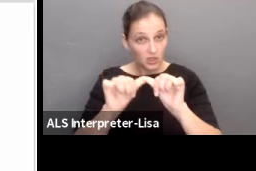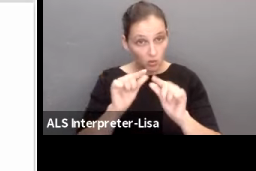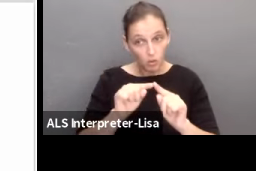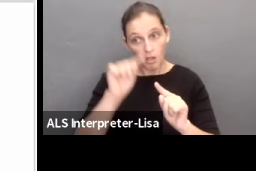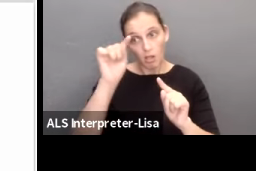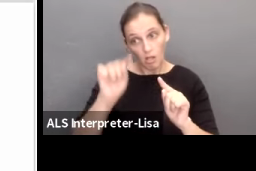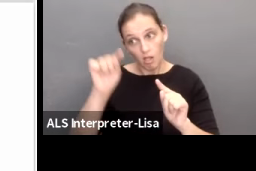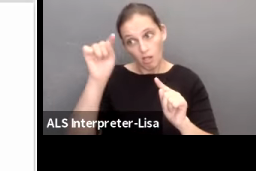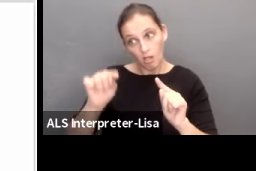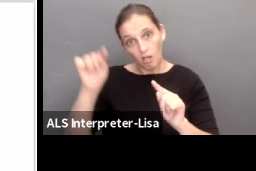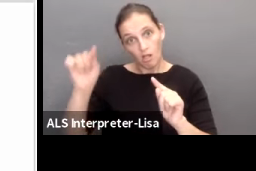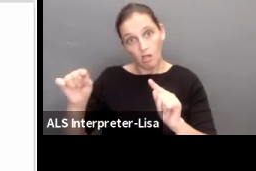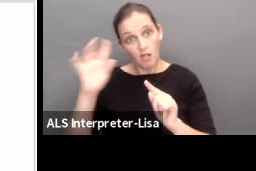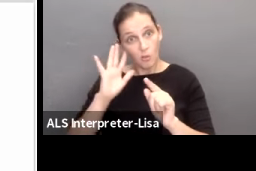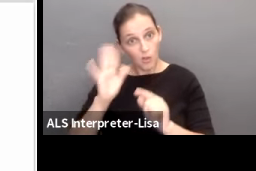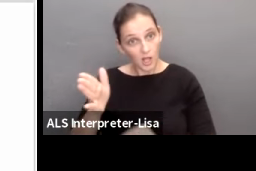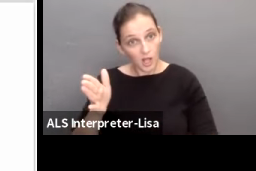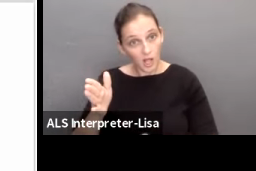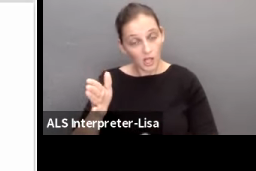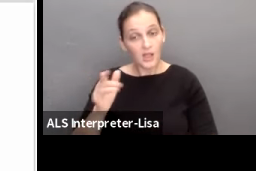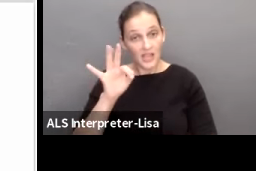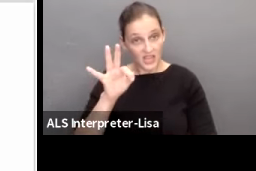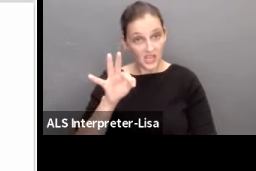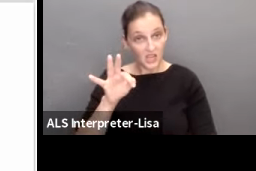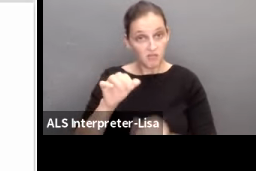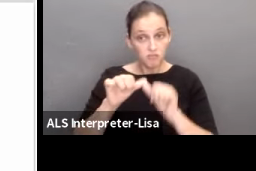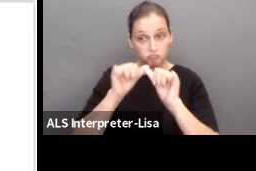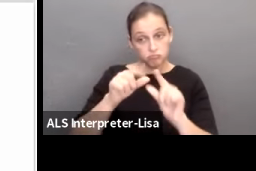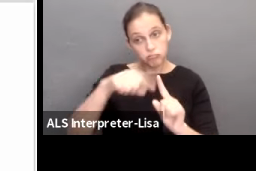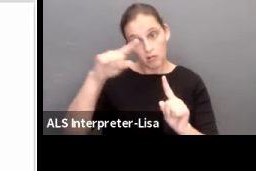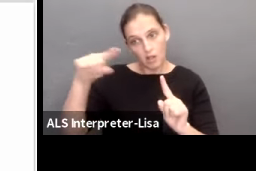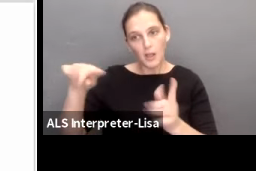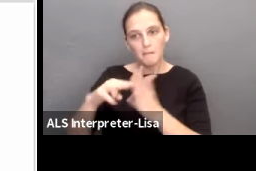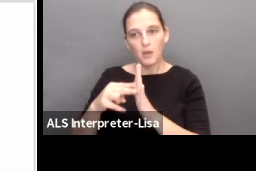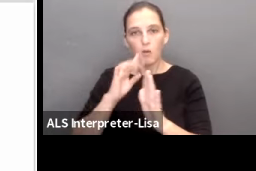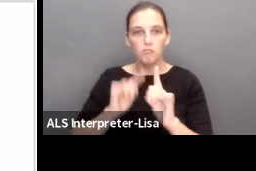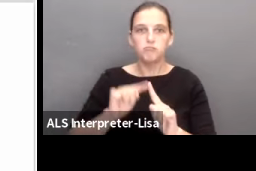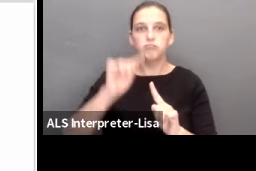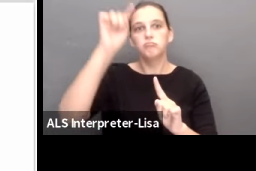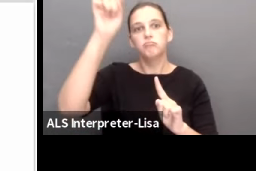to see another peak in February, but there's a lot of people who are thinking that maybe